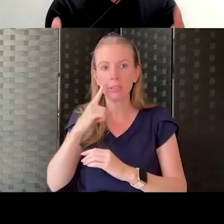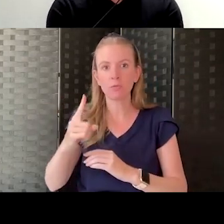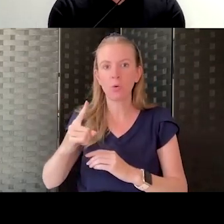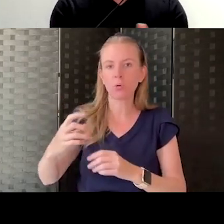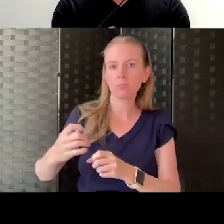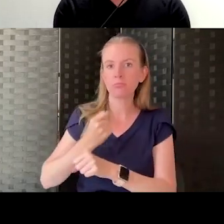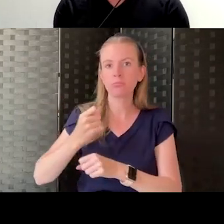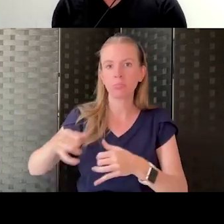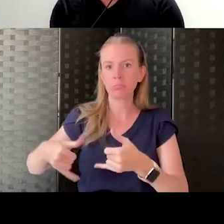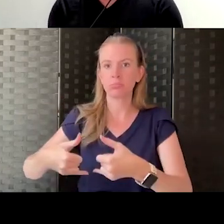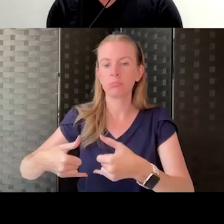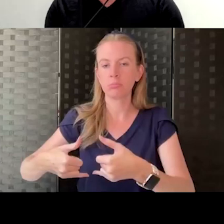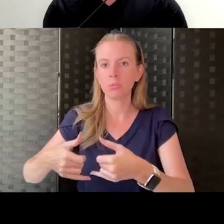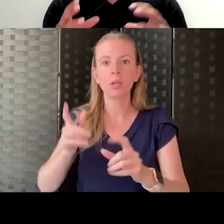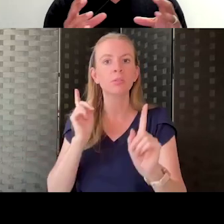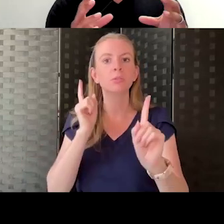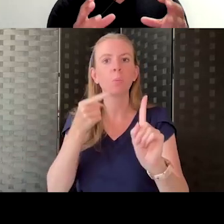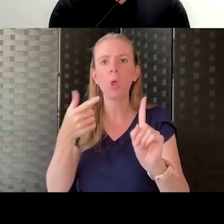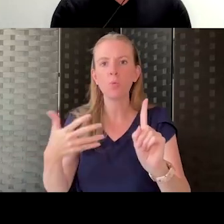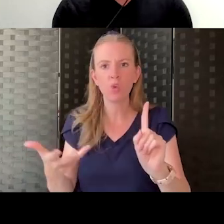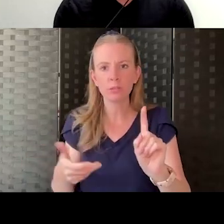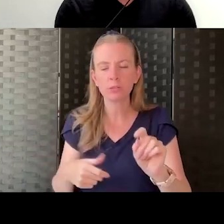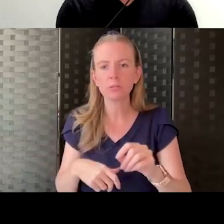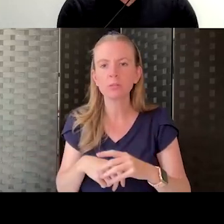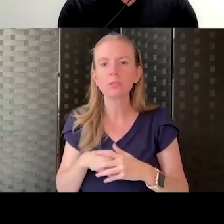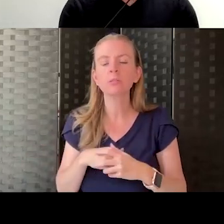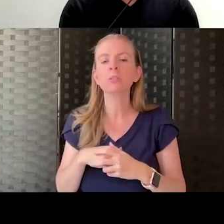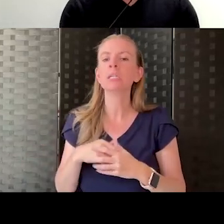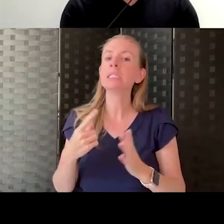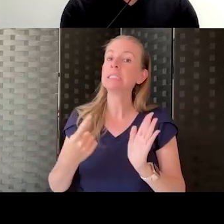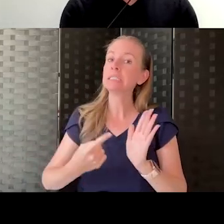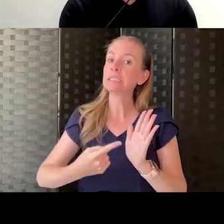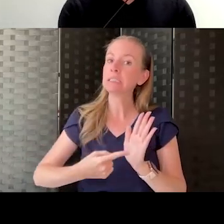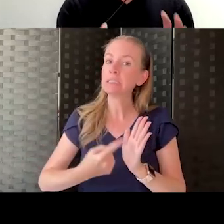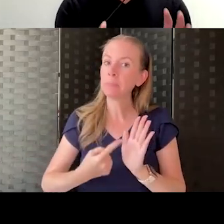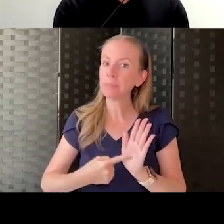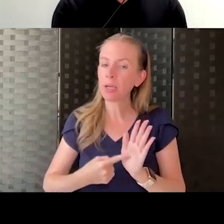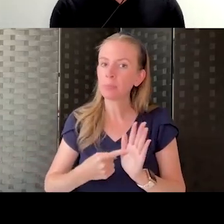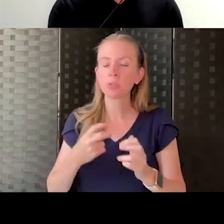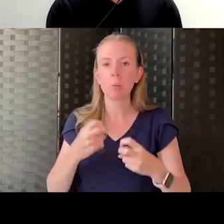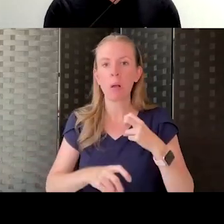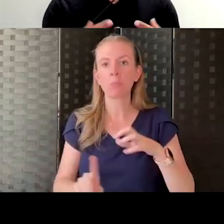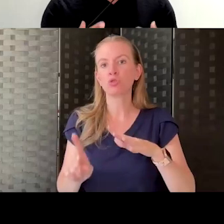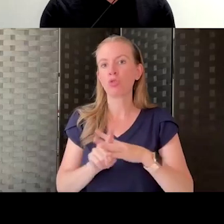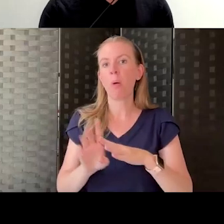the point here? There are some times you will run into issues inside your design system you're asked